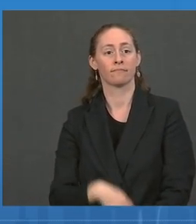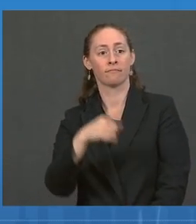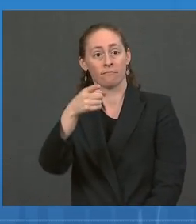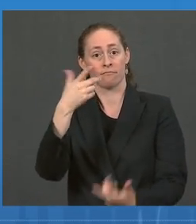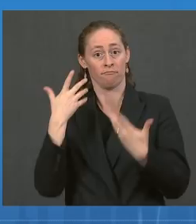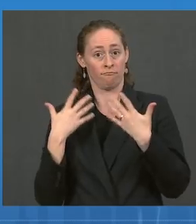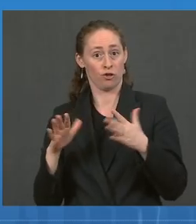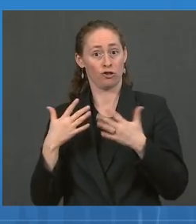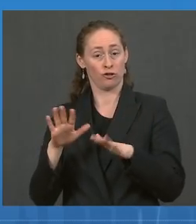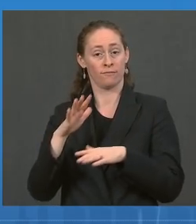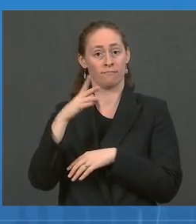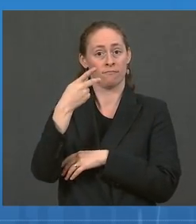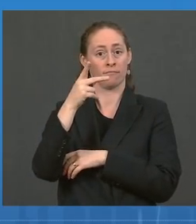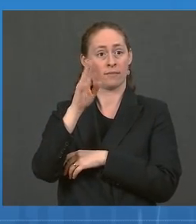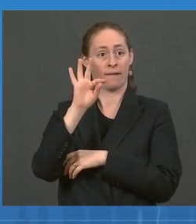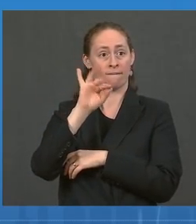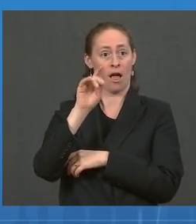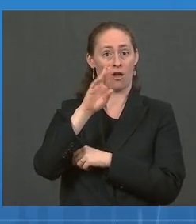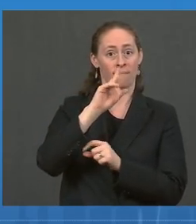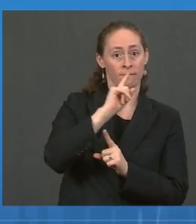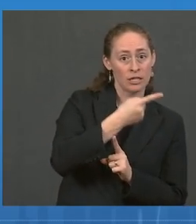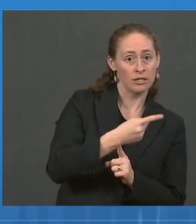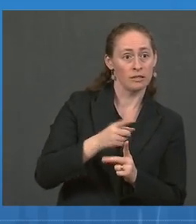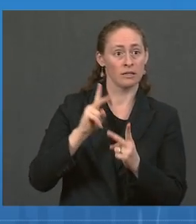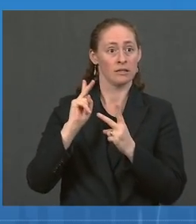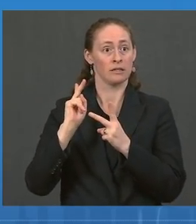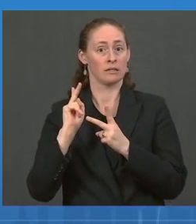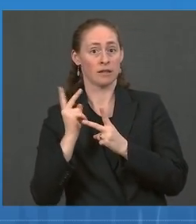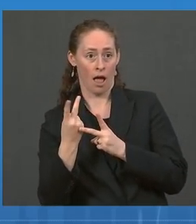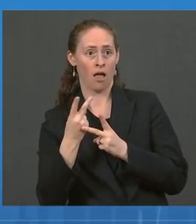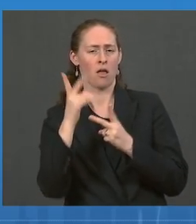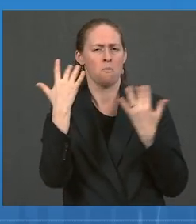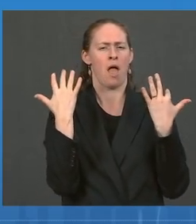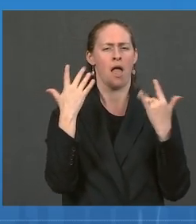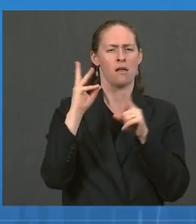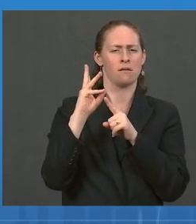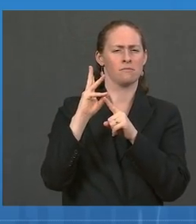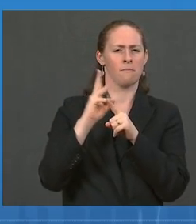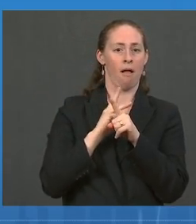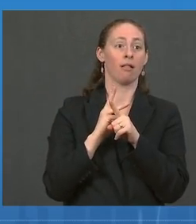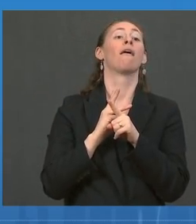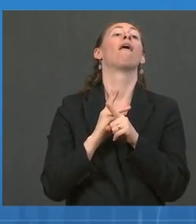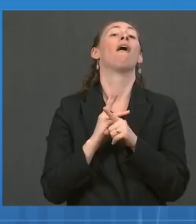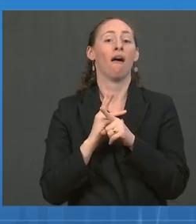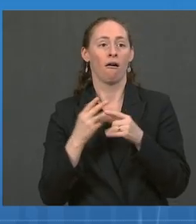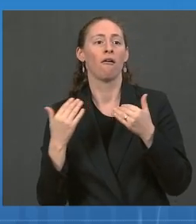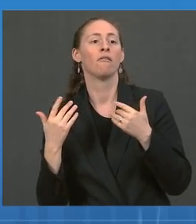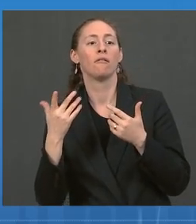and who are at least six months after their second dose, the following Americans are eligible for a booster: